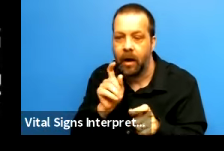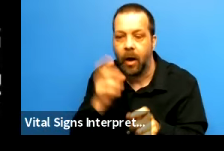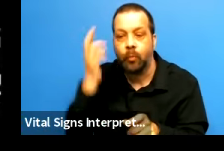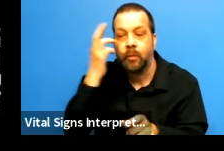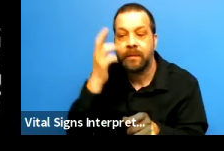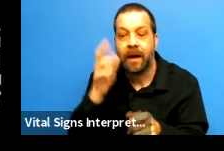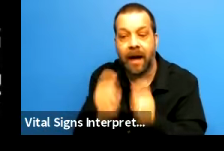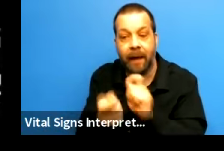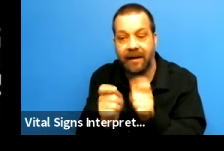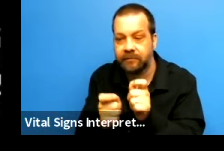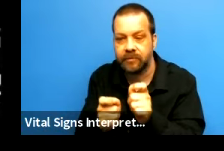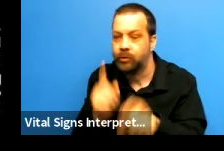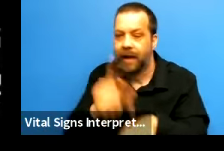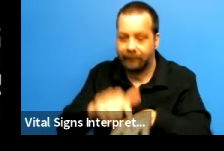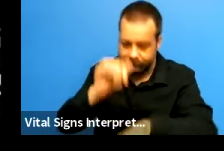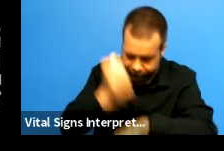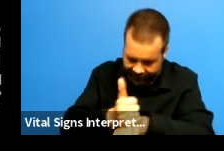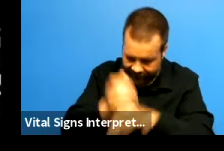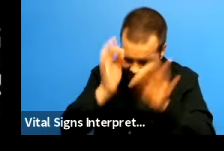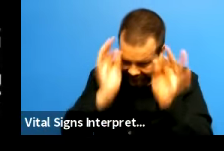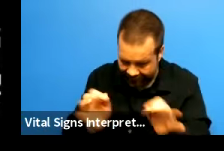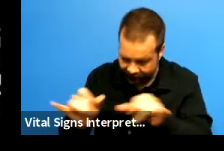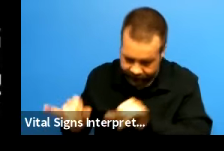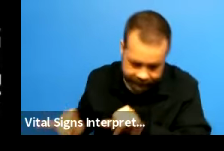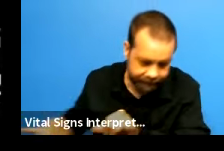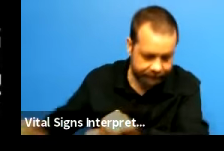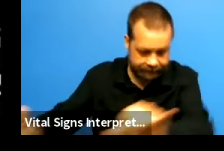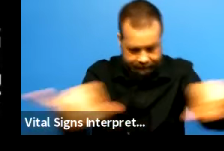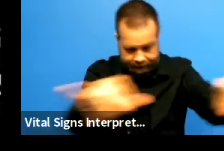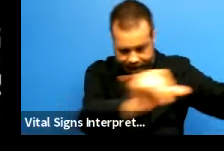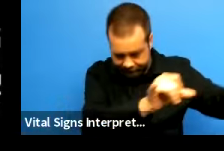You can't make blanket decisions about what will or won't be done